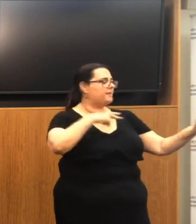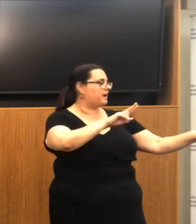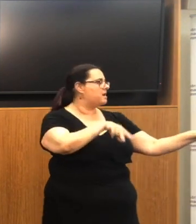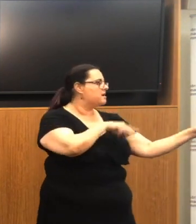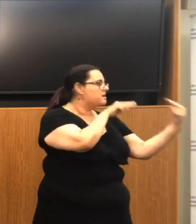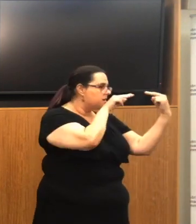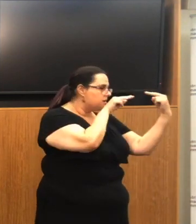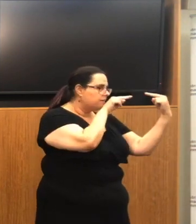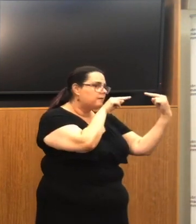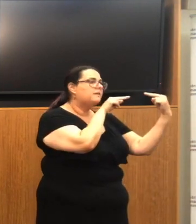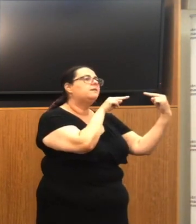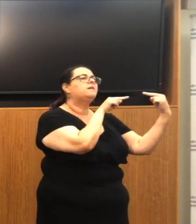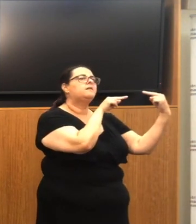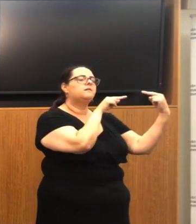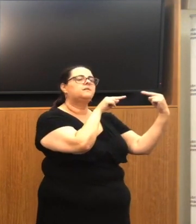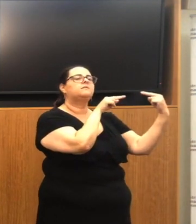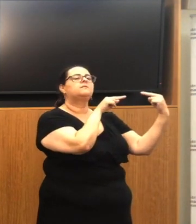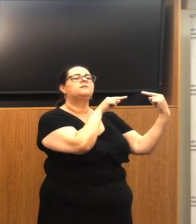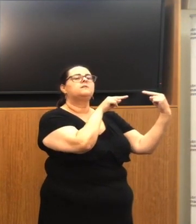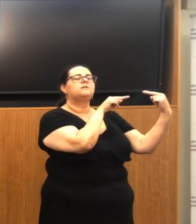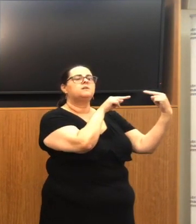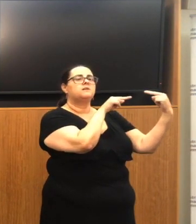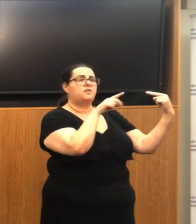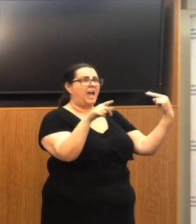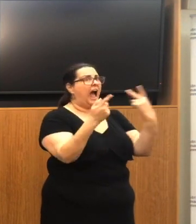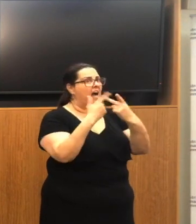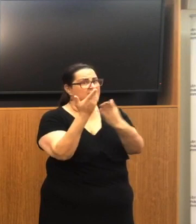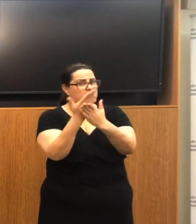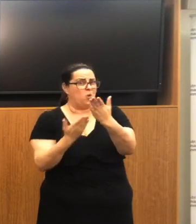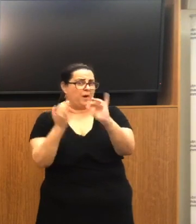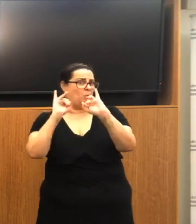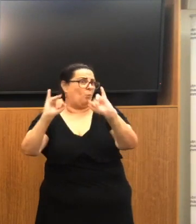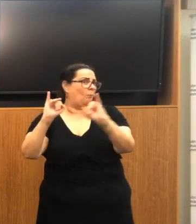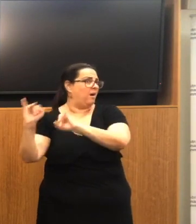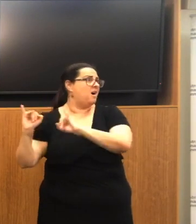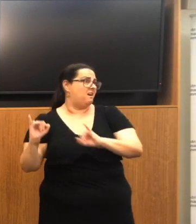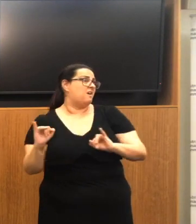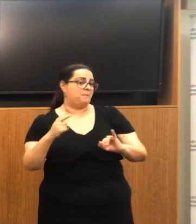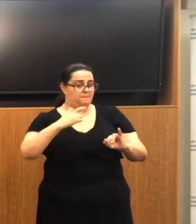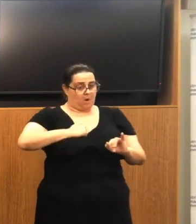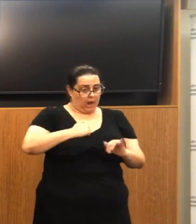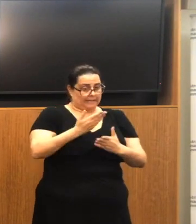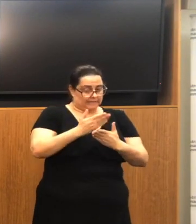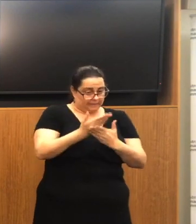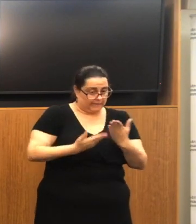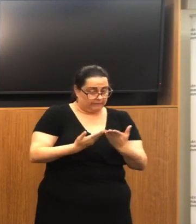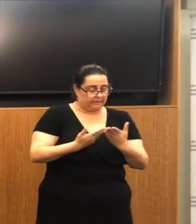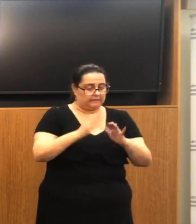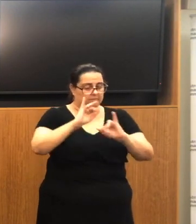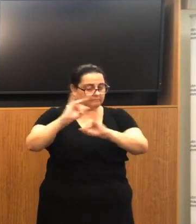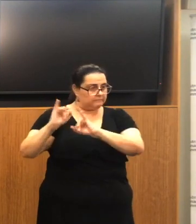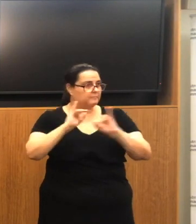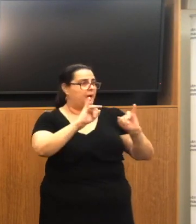cases, even had much worse experience than I had had, I was just appalled.